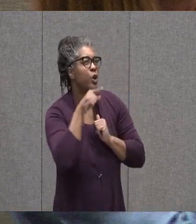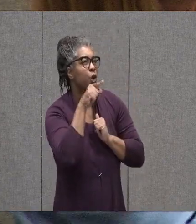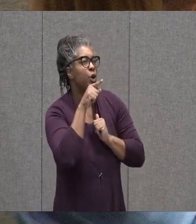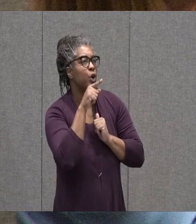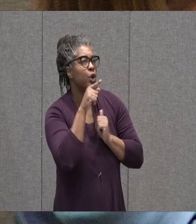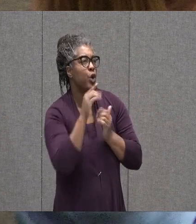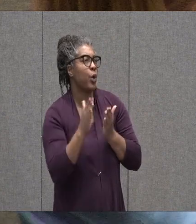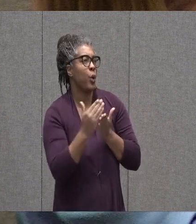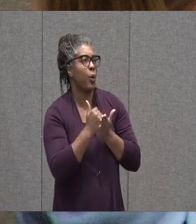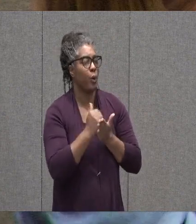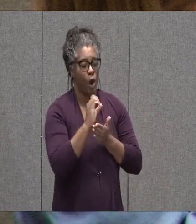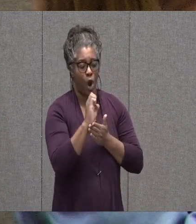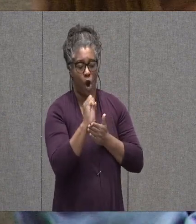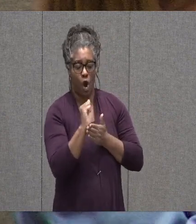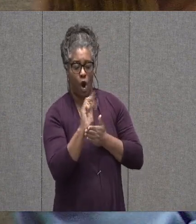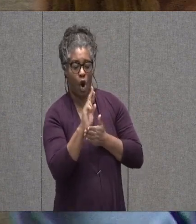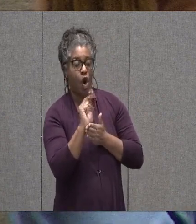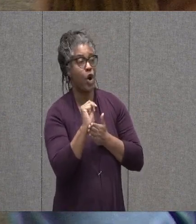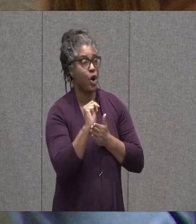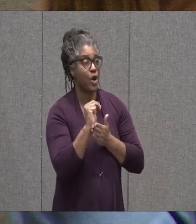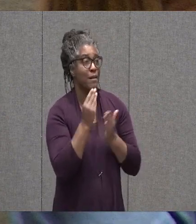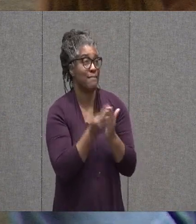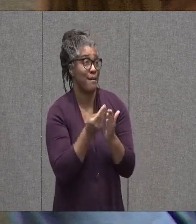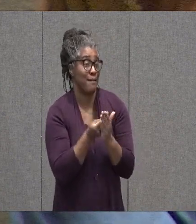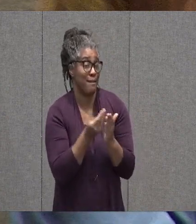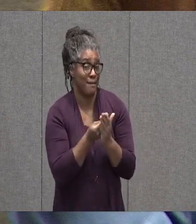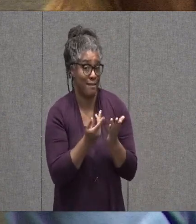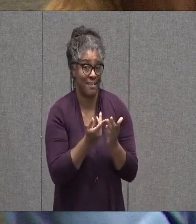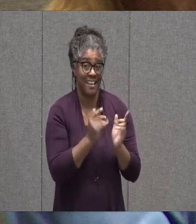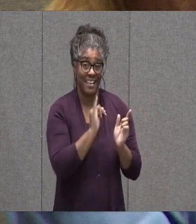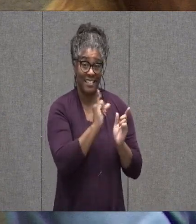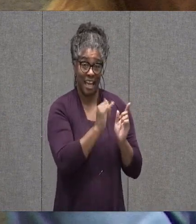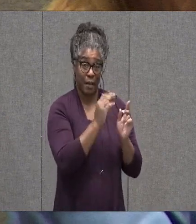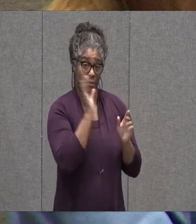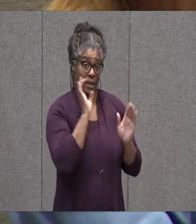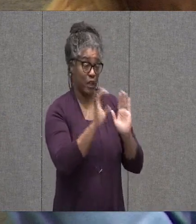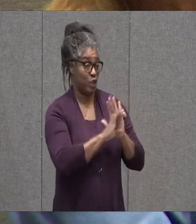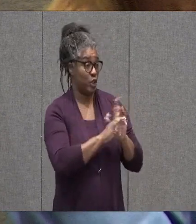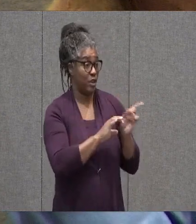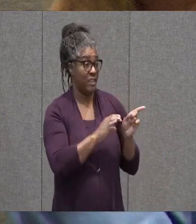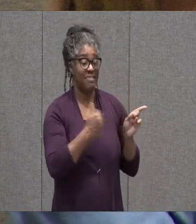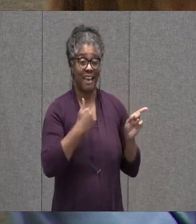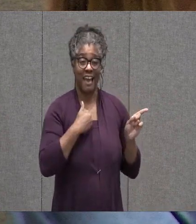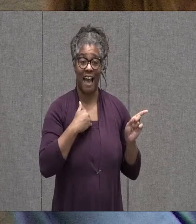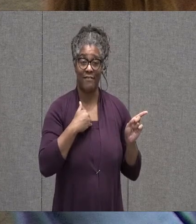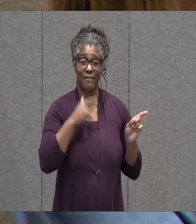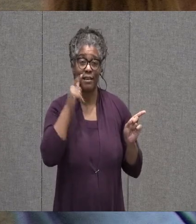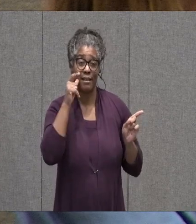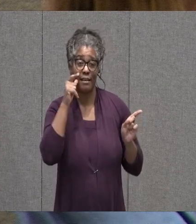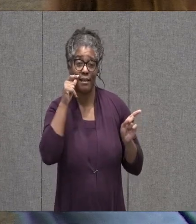so, in this picture, they are having a lemonade stand, and they are selling that lemonade for money.